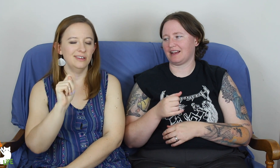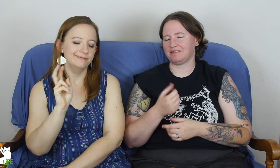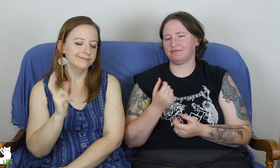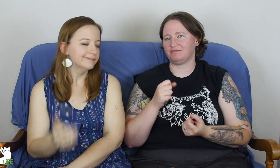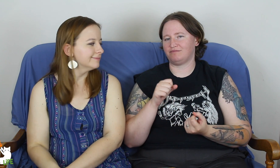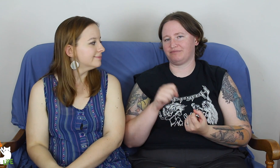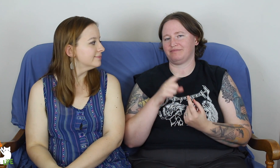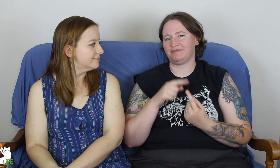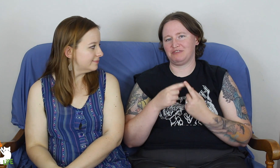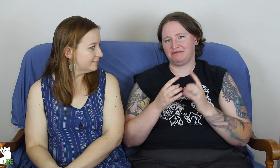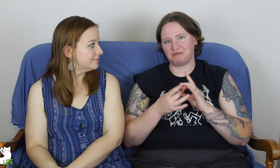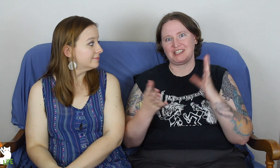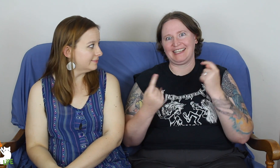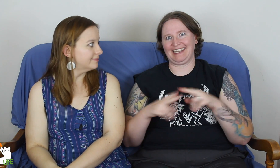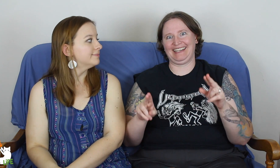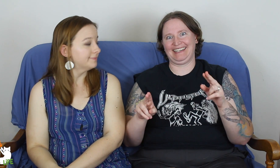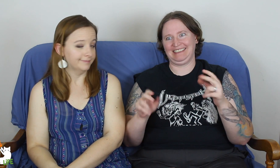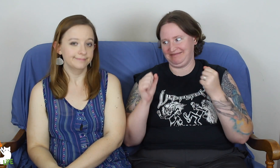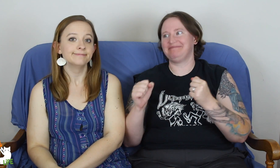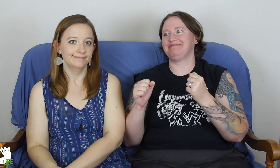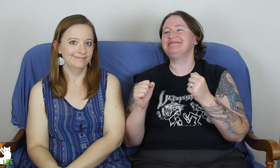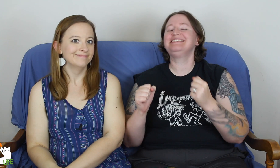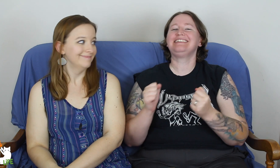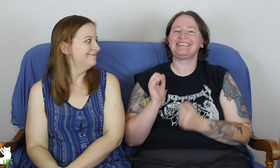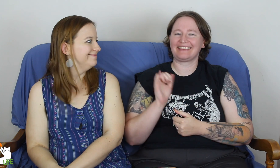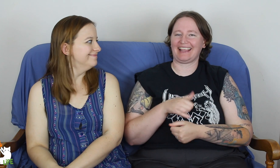[JE] Right, so that allowed the eggs to release.